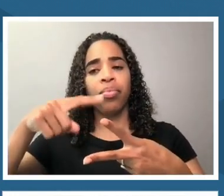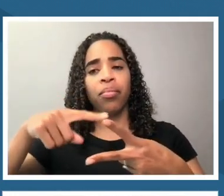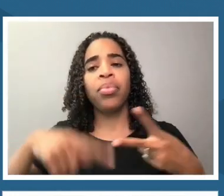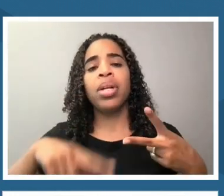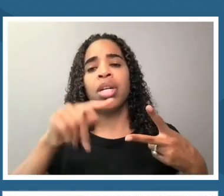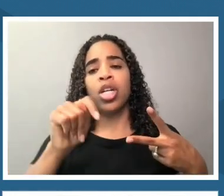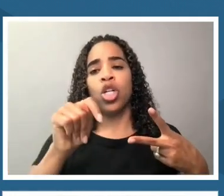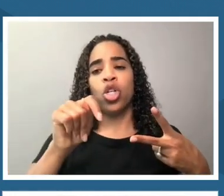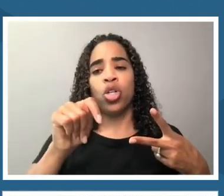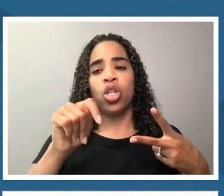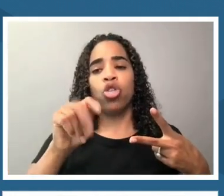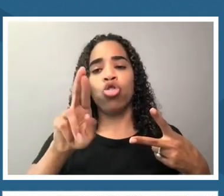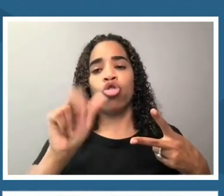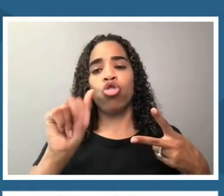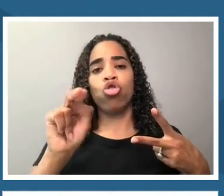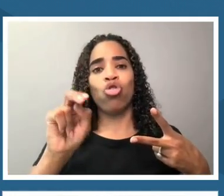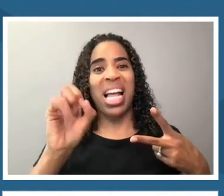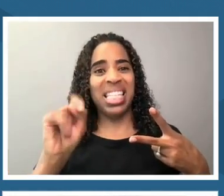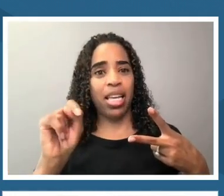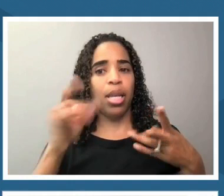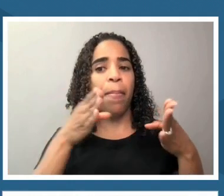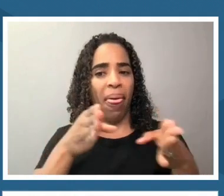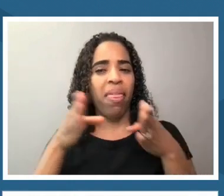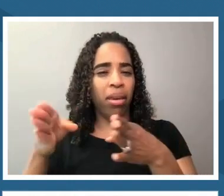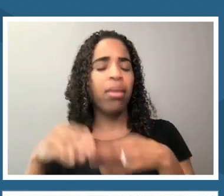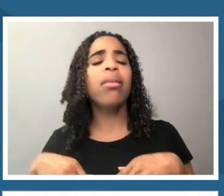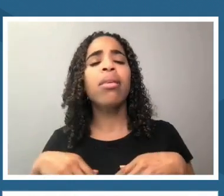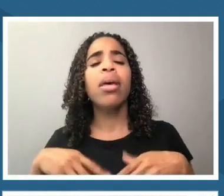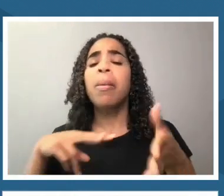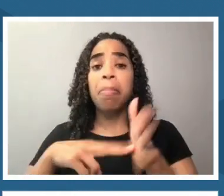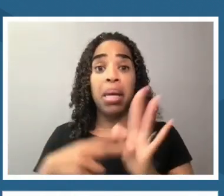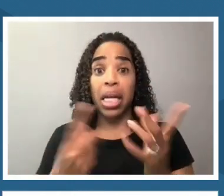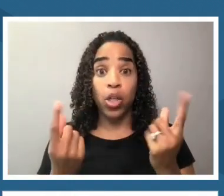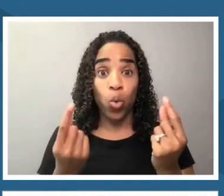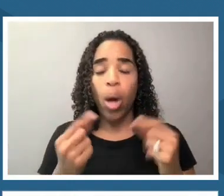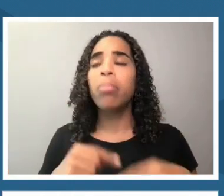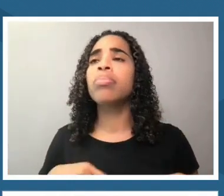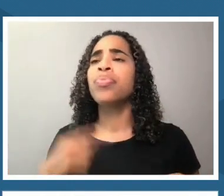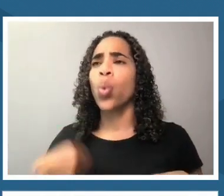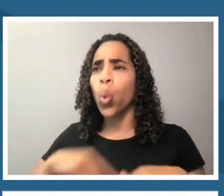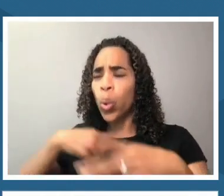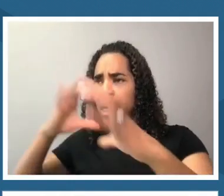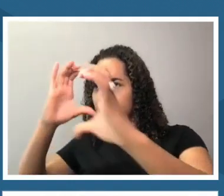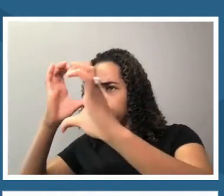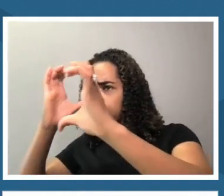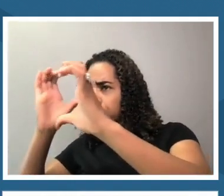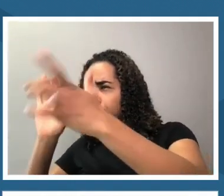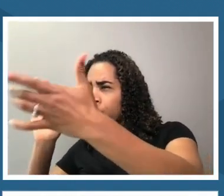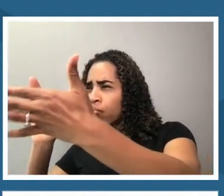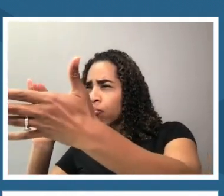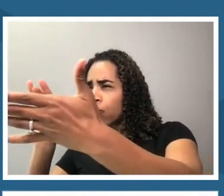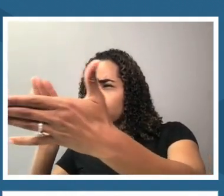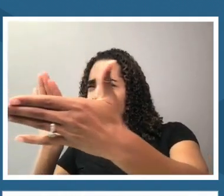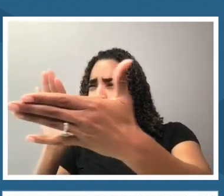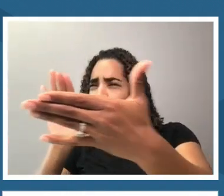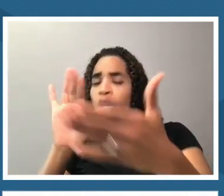transit method which basically what we look for is we monitor light